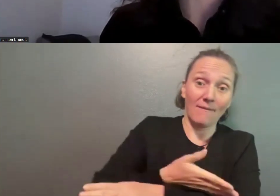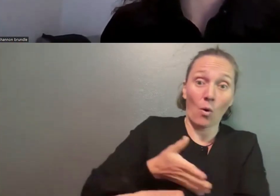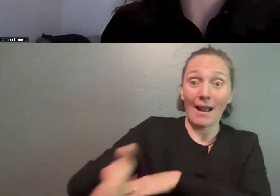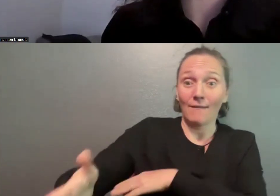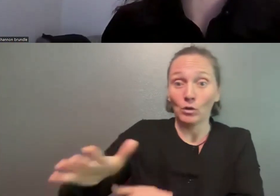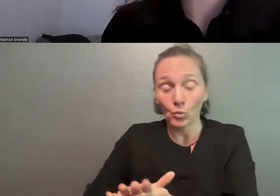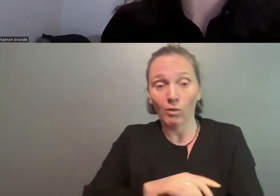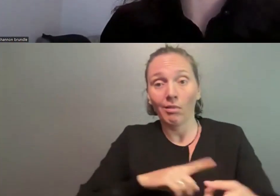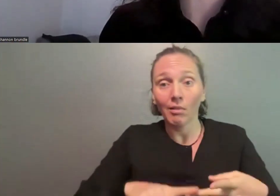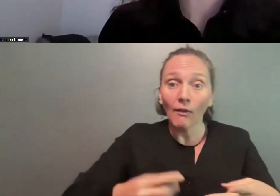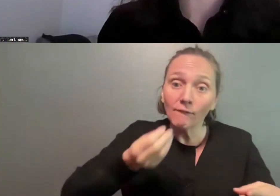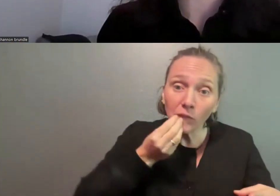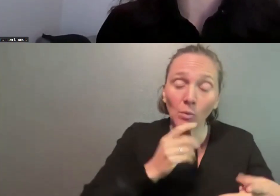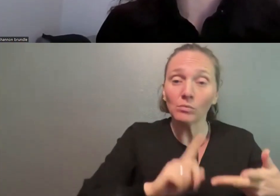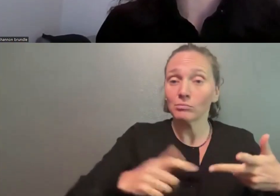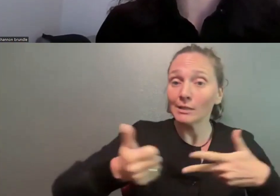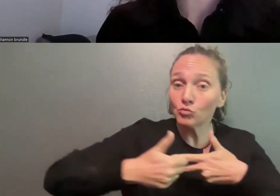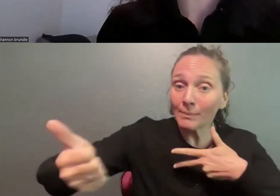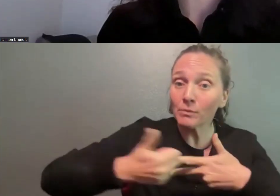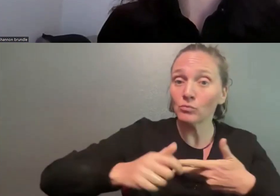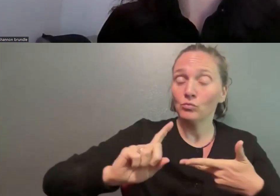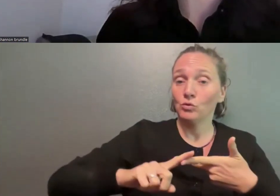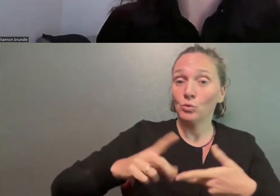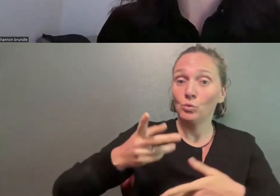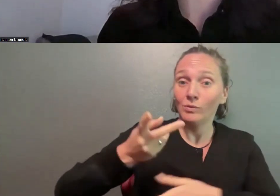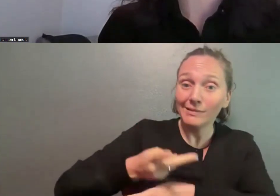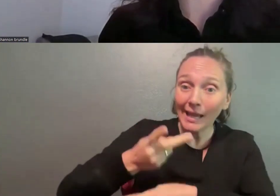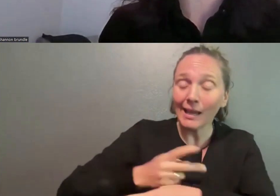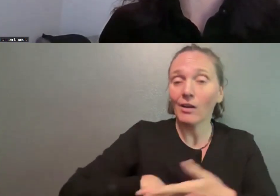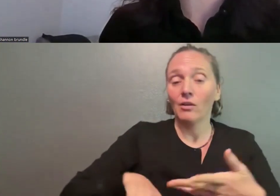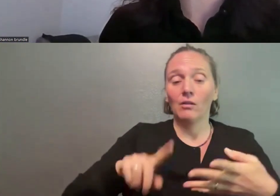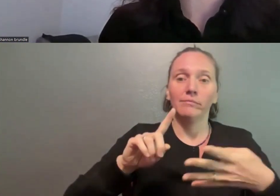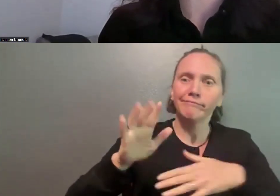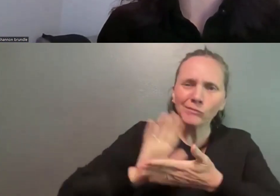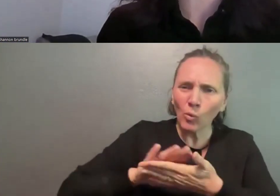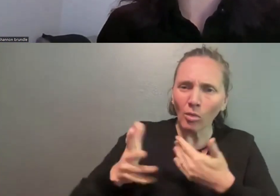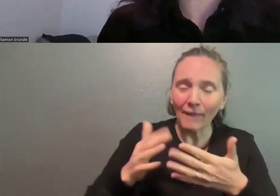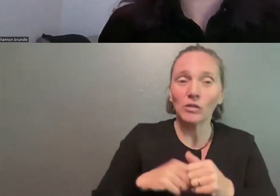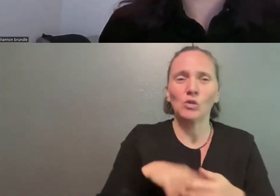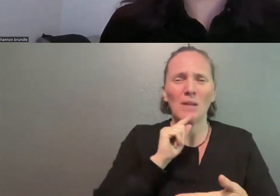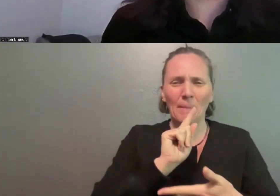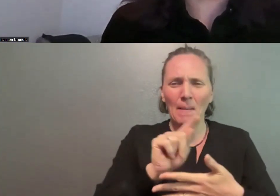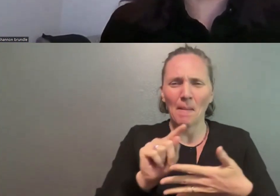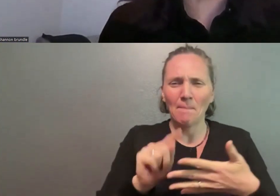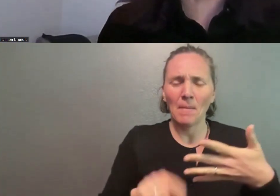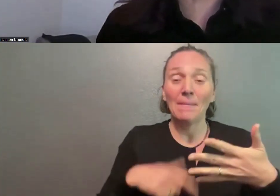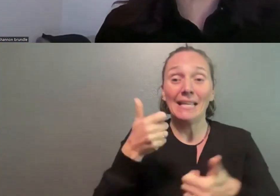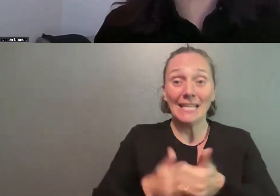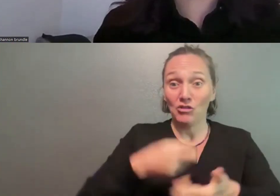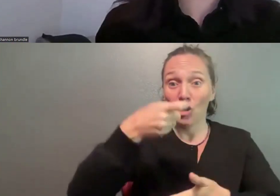you know, cost of transportation to and from day care from school. So we are looking at each individual cost. And then the biggest question,